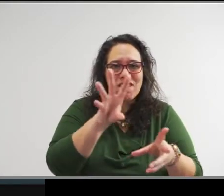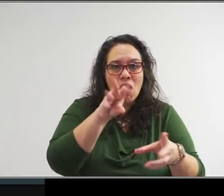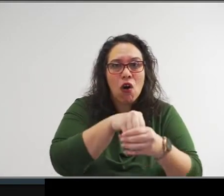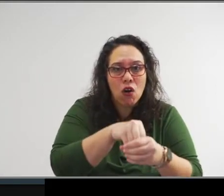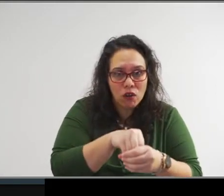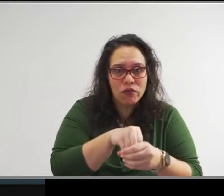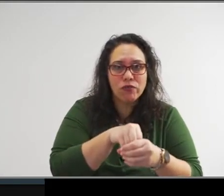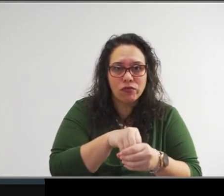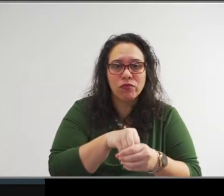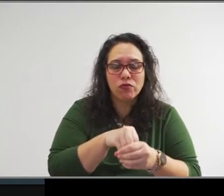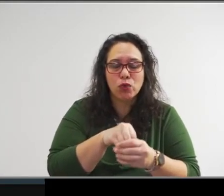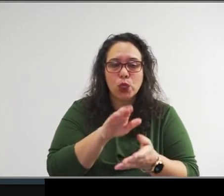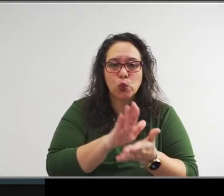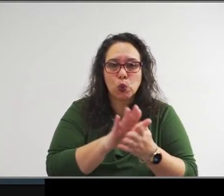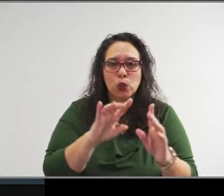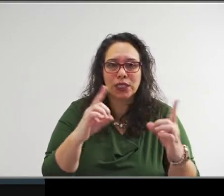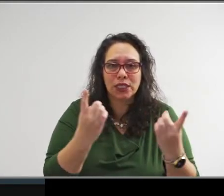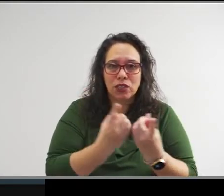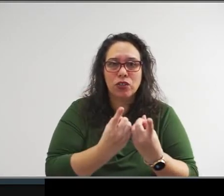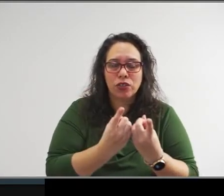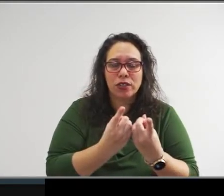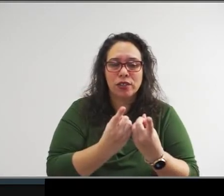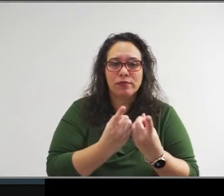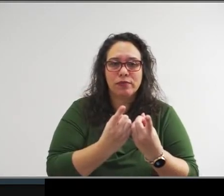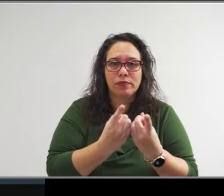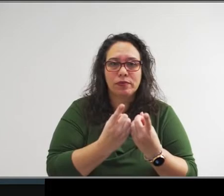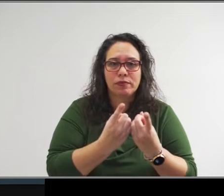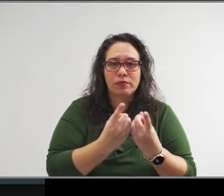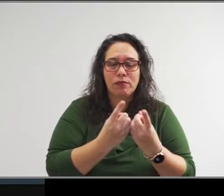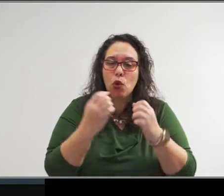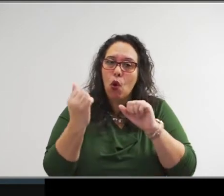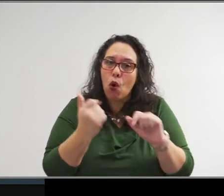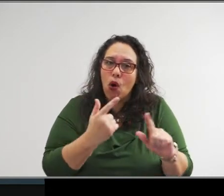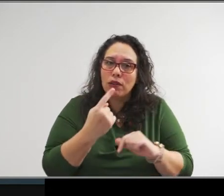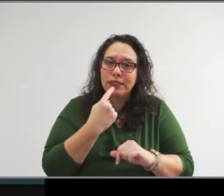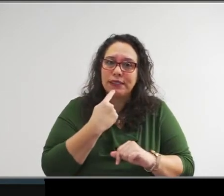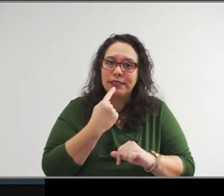with the school district all I can say is that